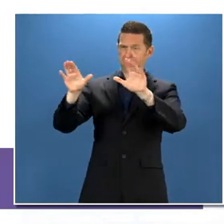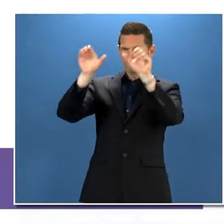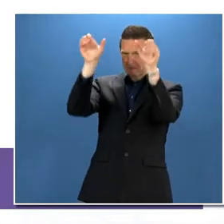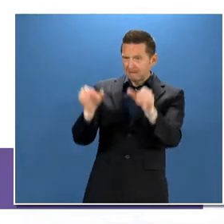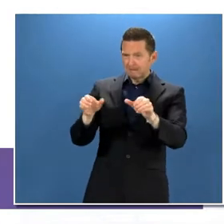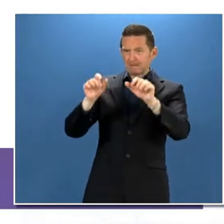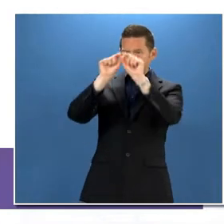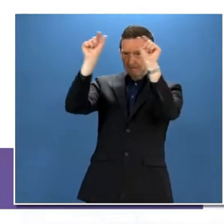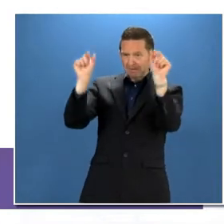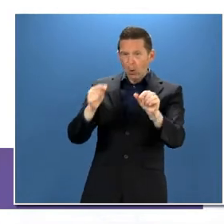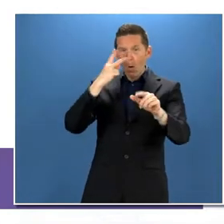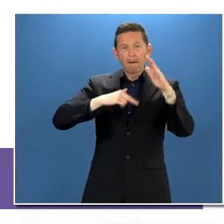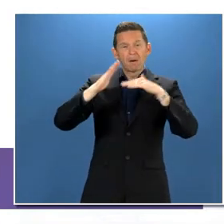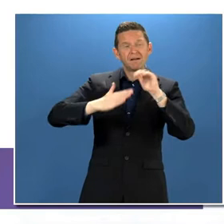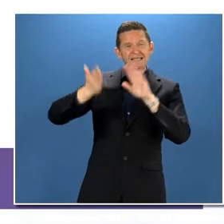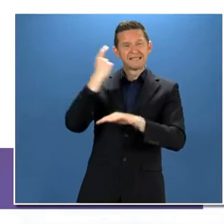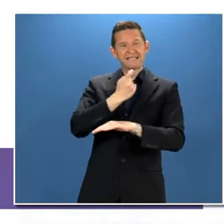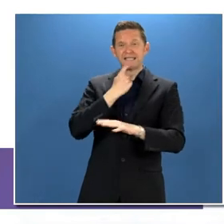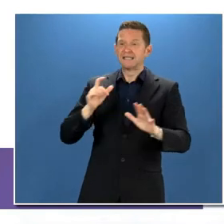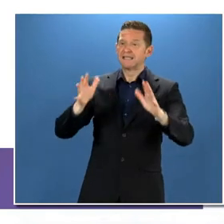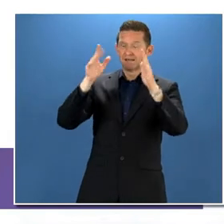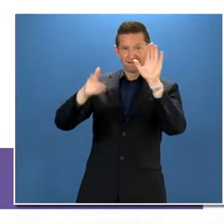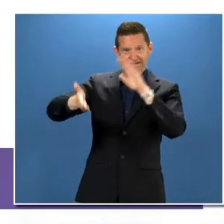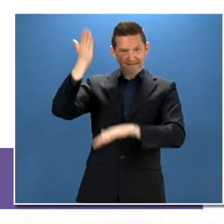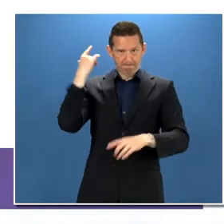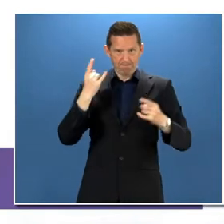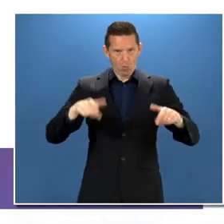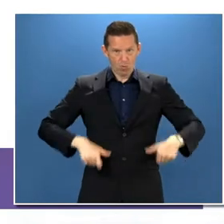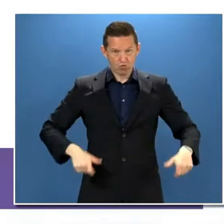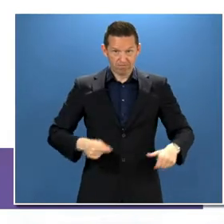say that a lot of Oxford is not that easy to get around in a wheelchair.